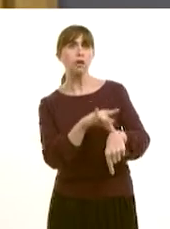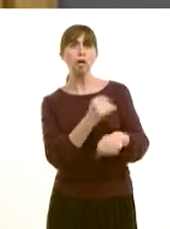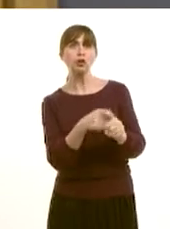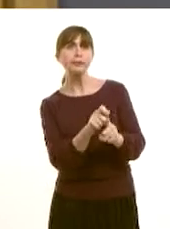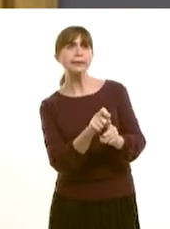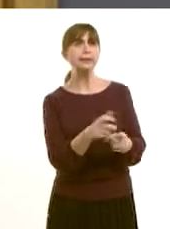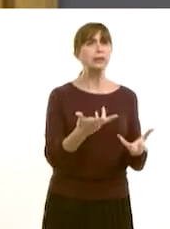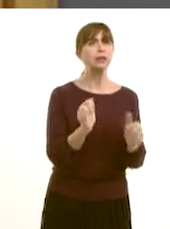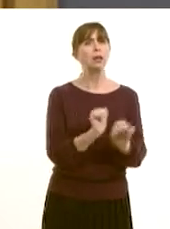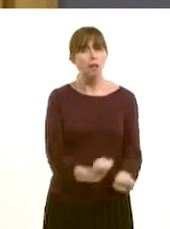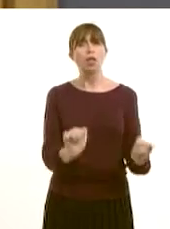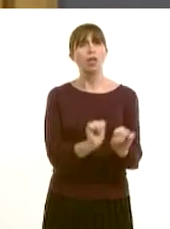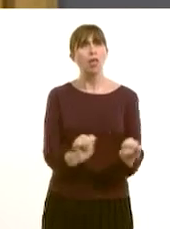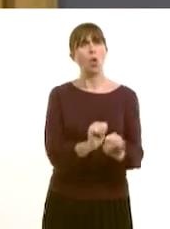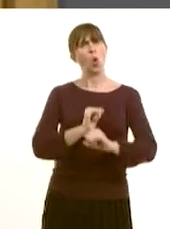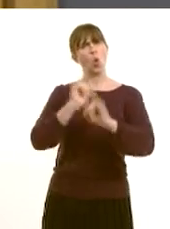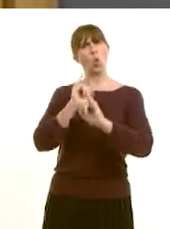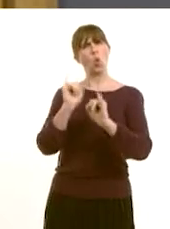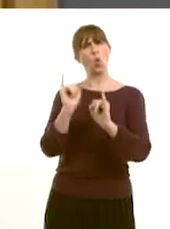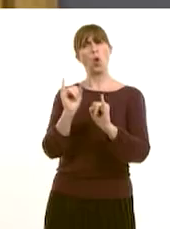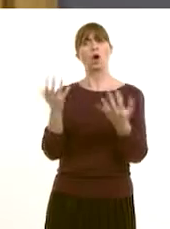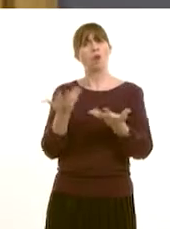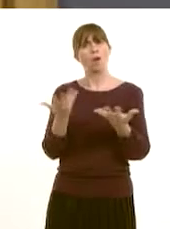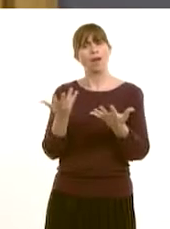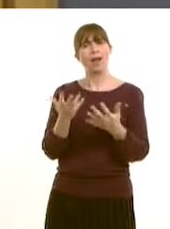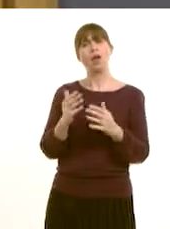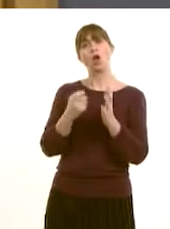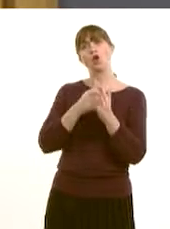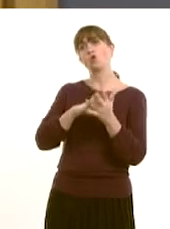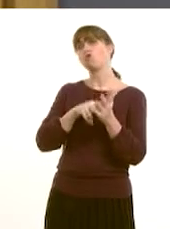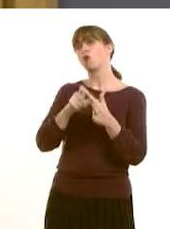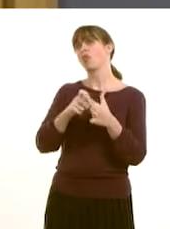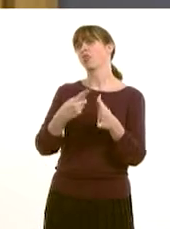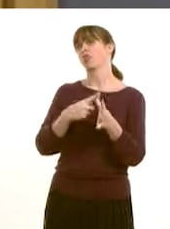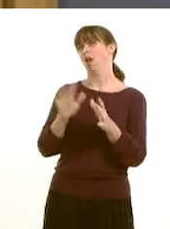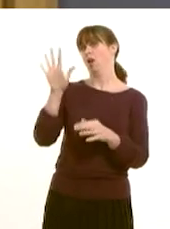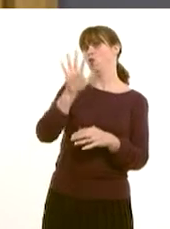The issue is particularly acute in the northernmost parts of the Rhondda, where the Royal College